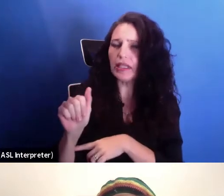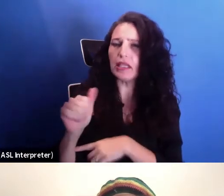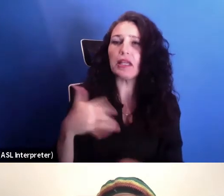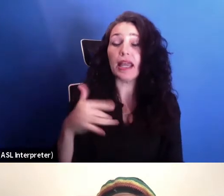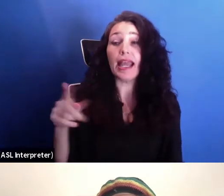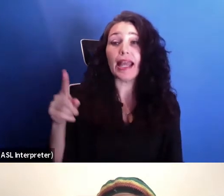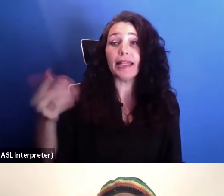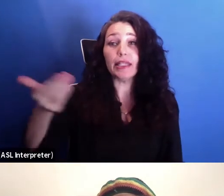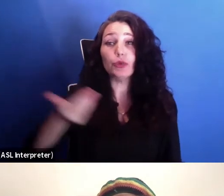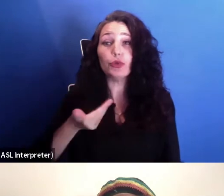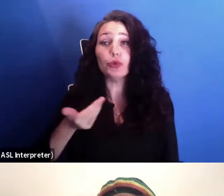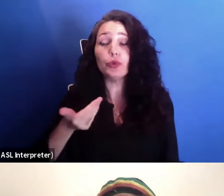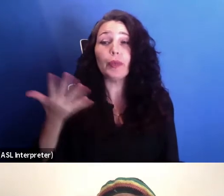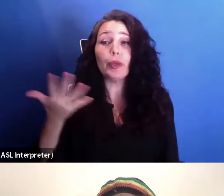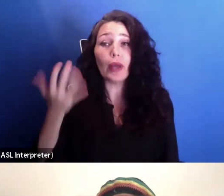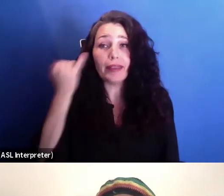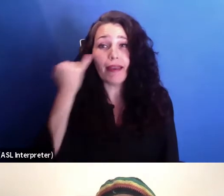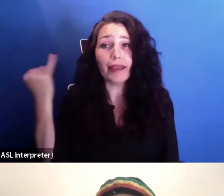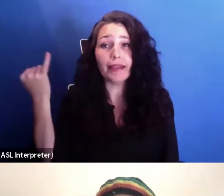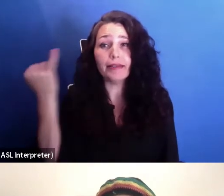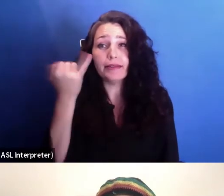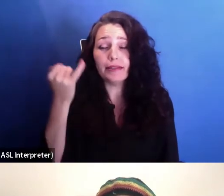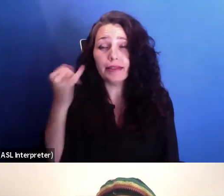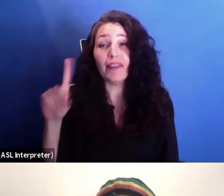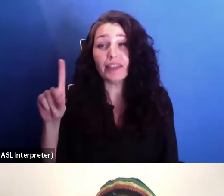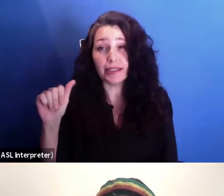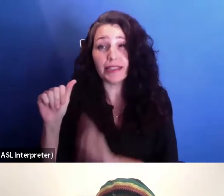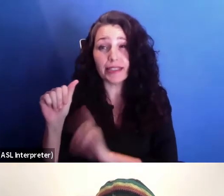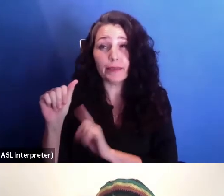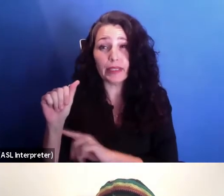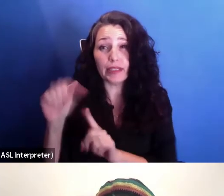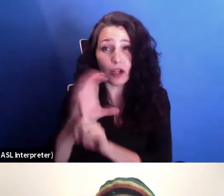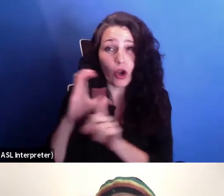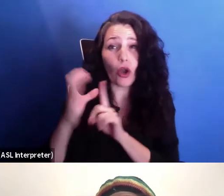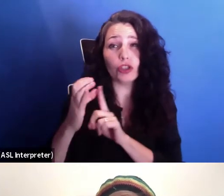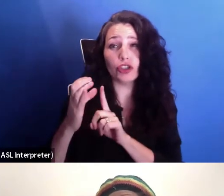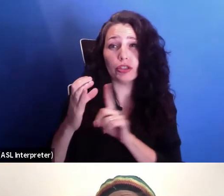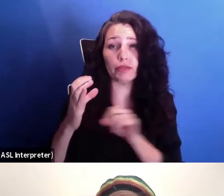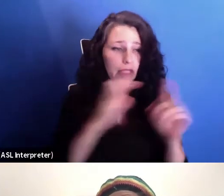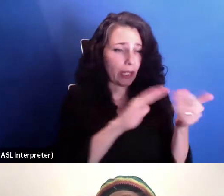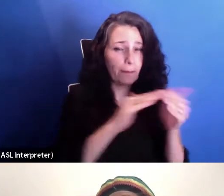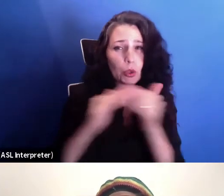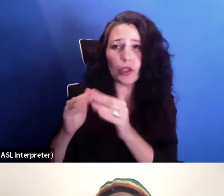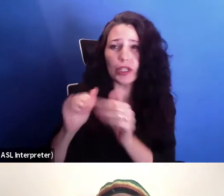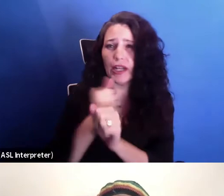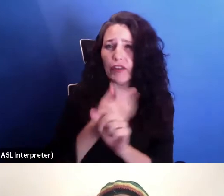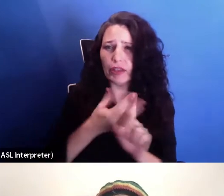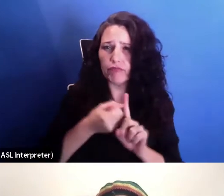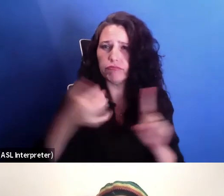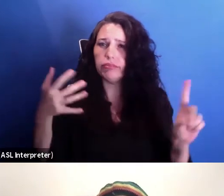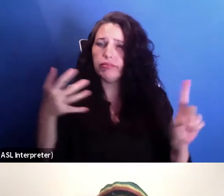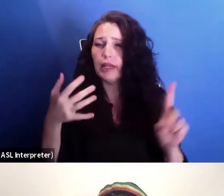to the idea of disability culture and disability community. And eventually he said, you know,